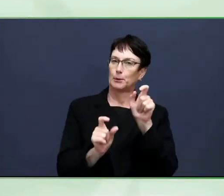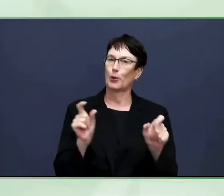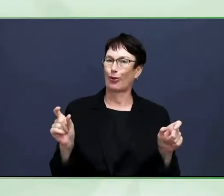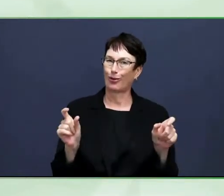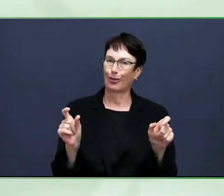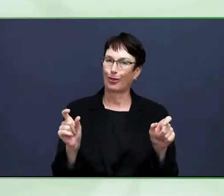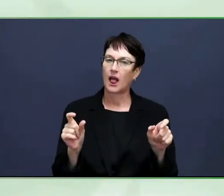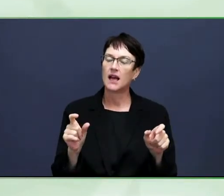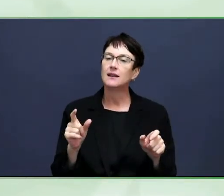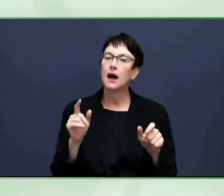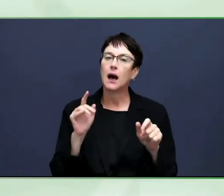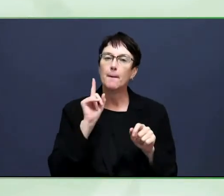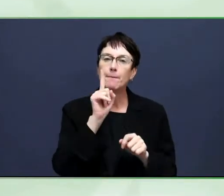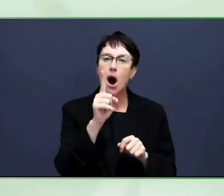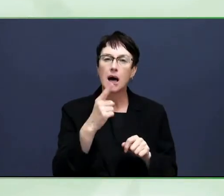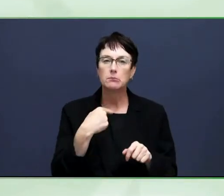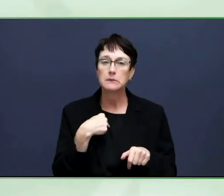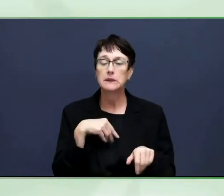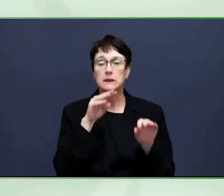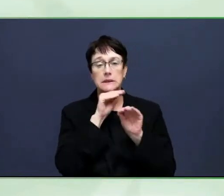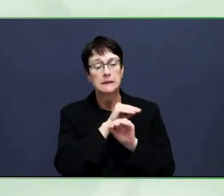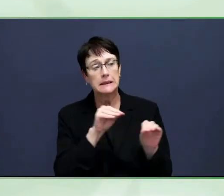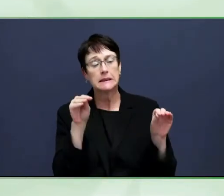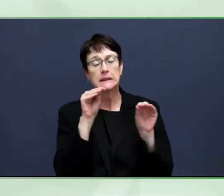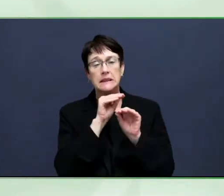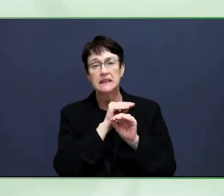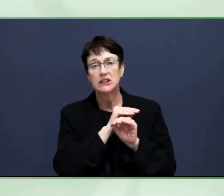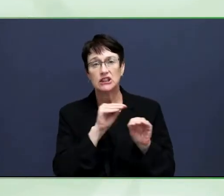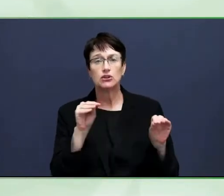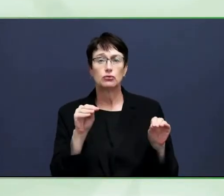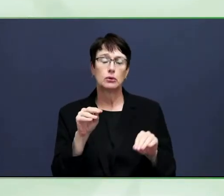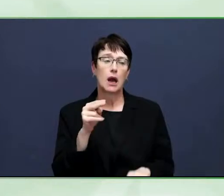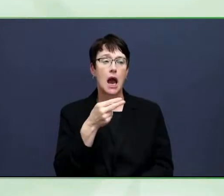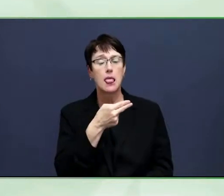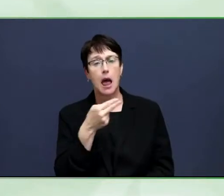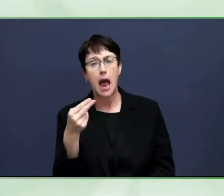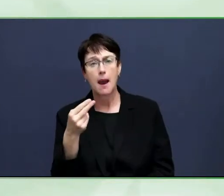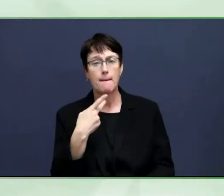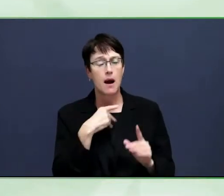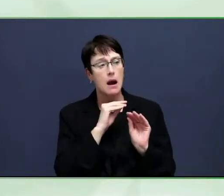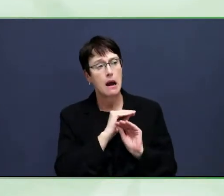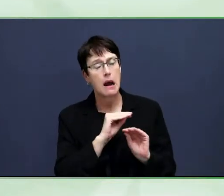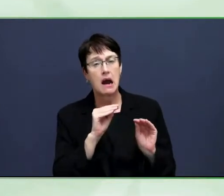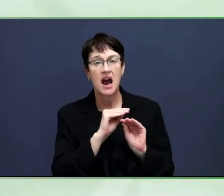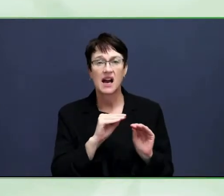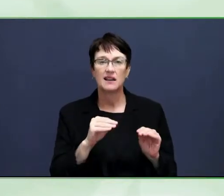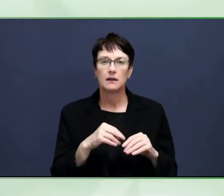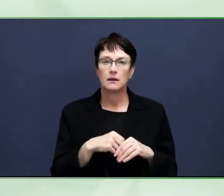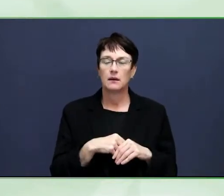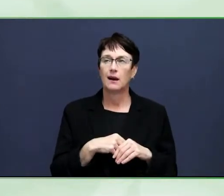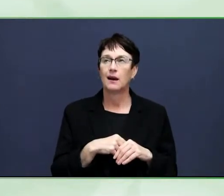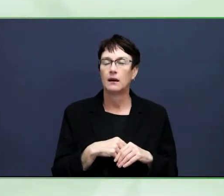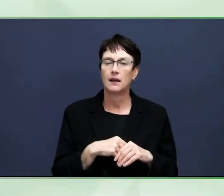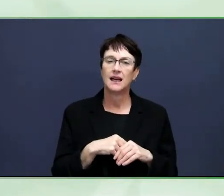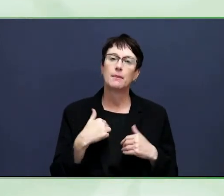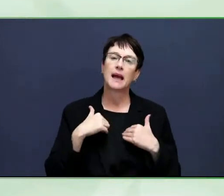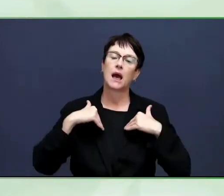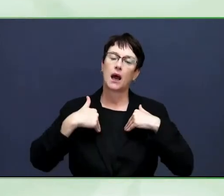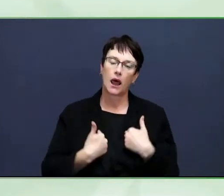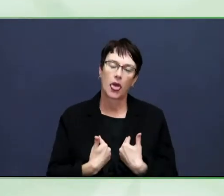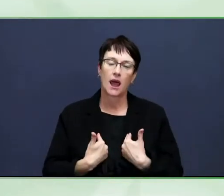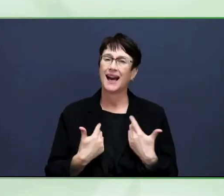When I would talk to a brand they will say there is no consumer visibility.